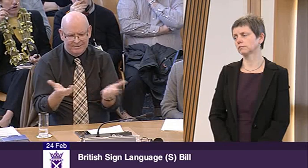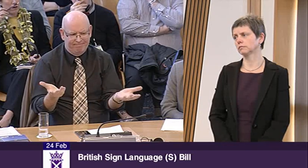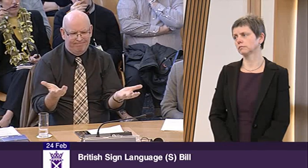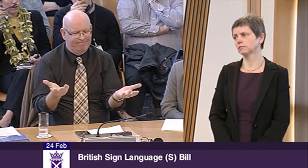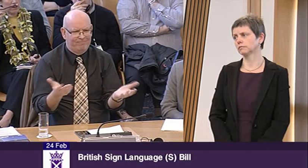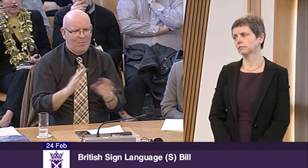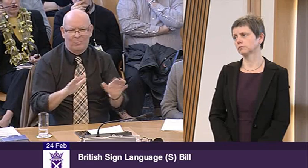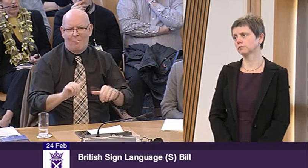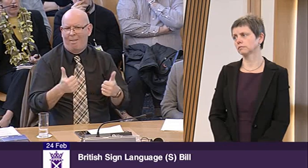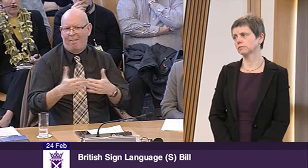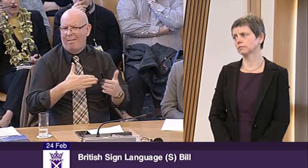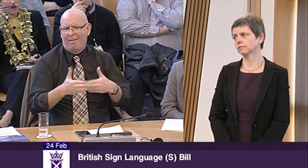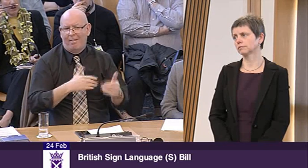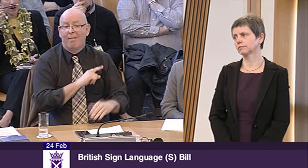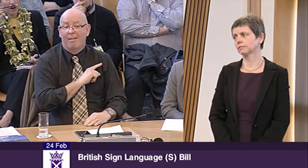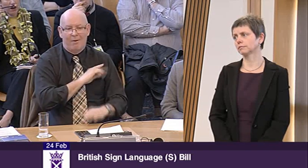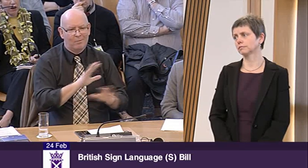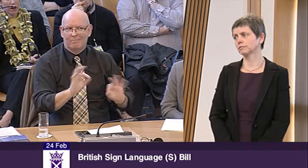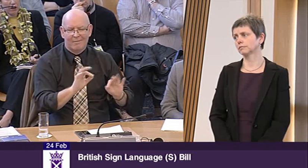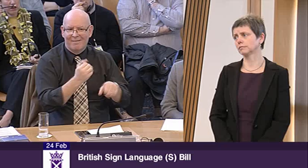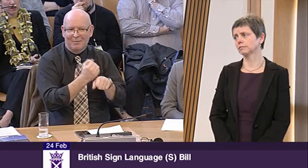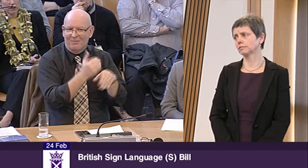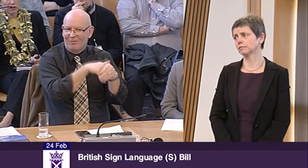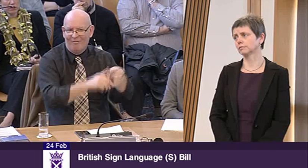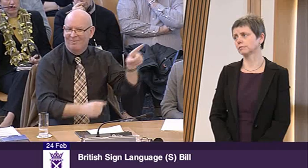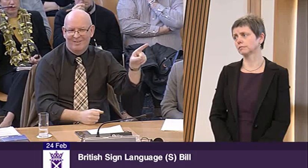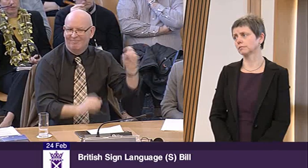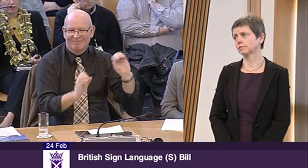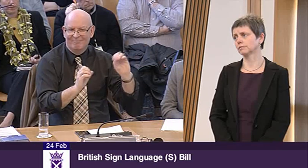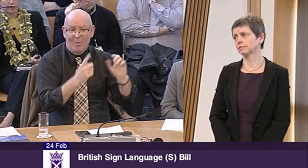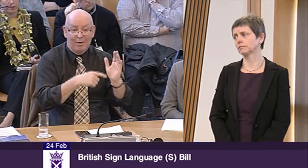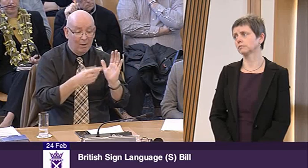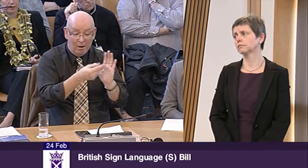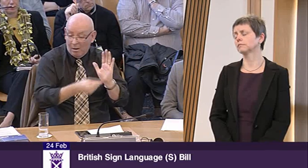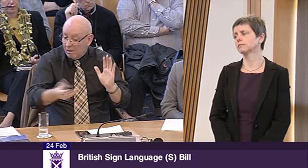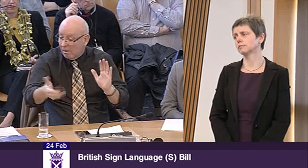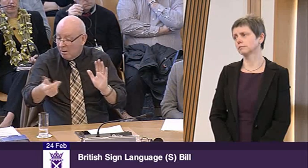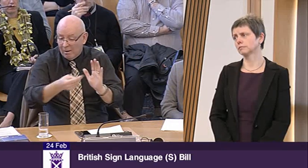of the UK since then. It has not been well done or well co-ordinated because there was